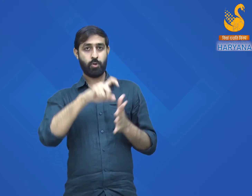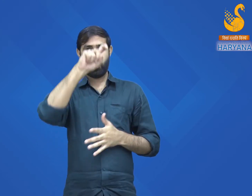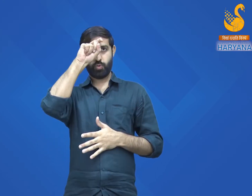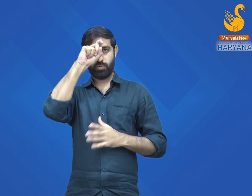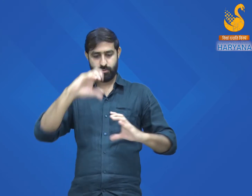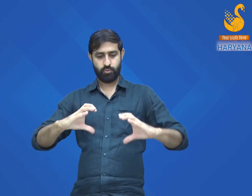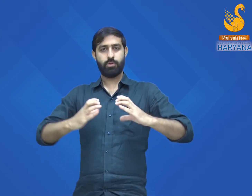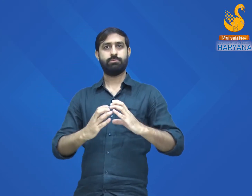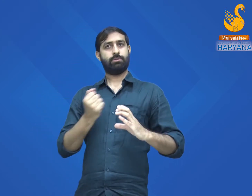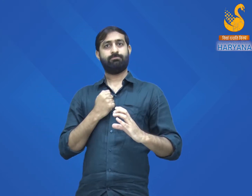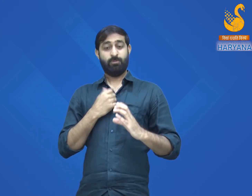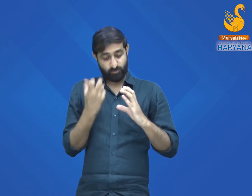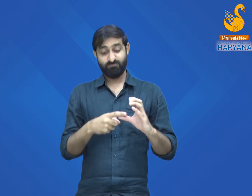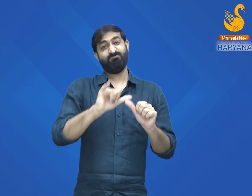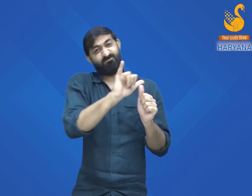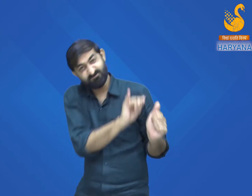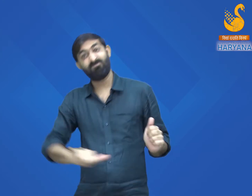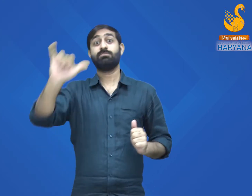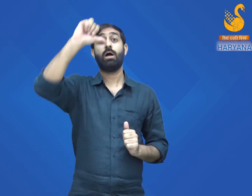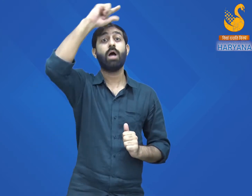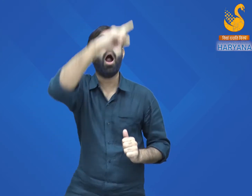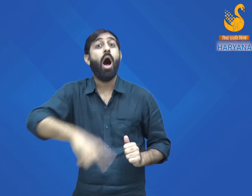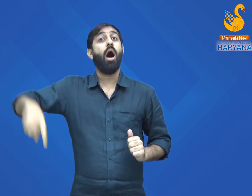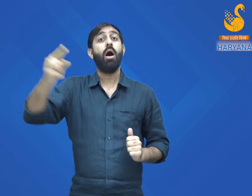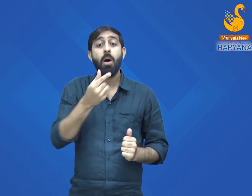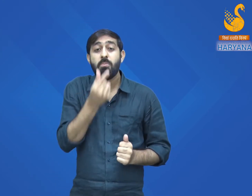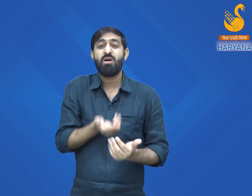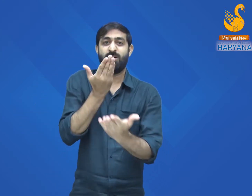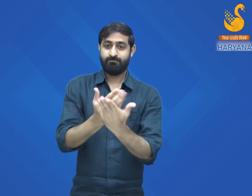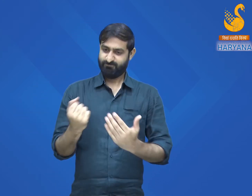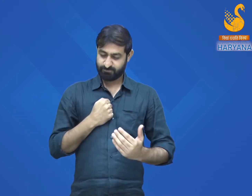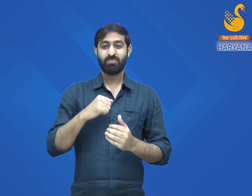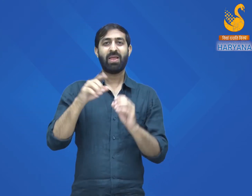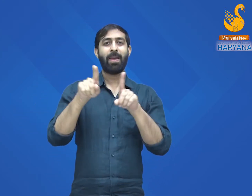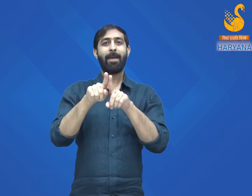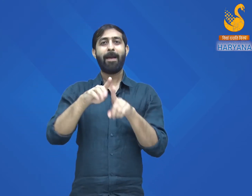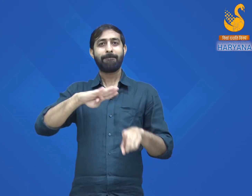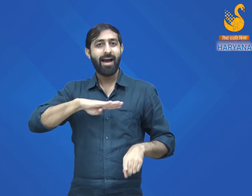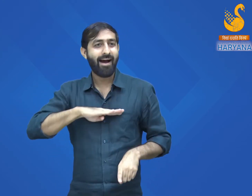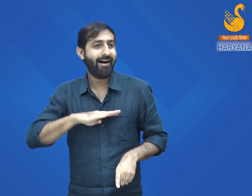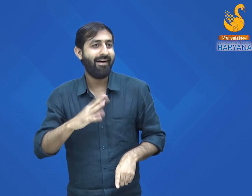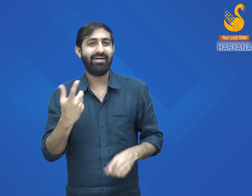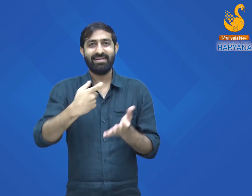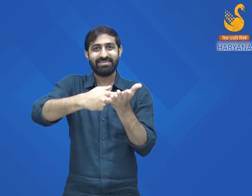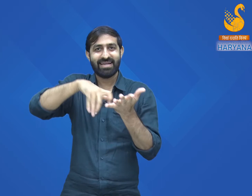Do we have people from gujarat saying only their language is the most important language and the others should be disregarded,